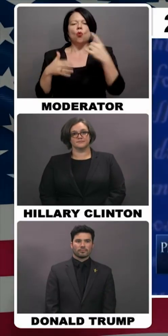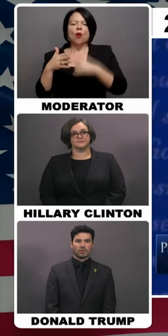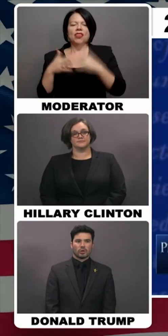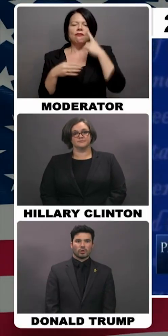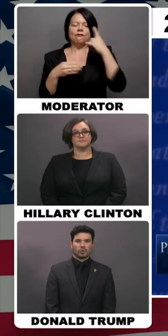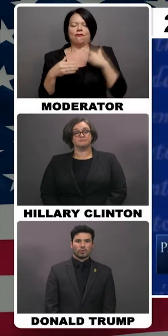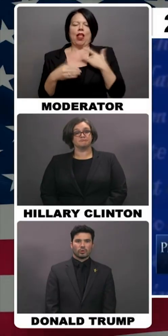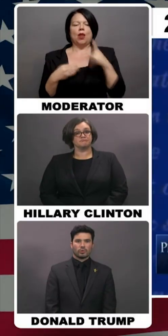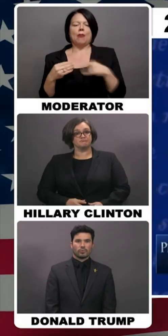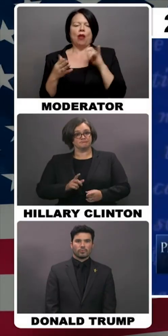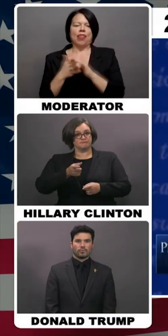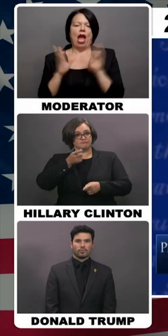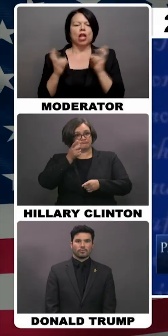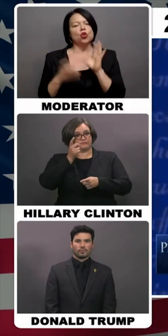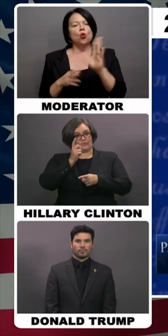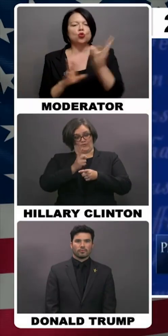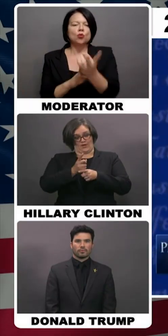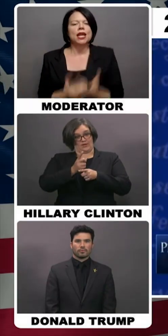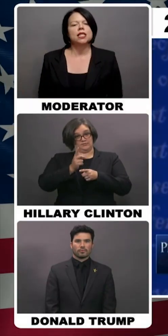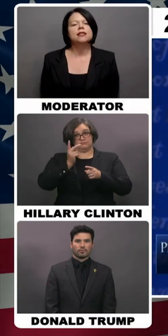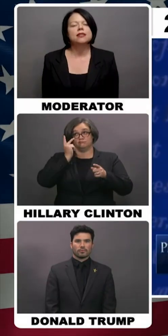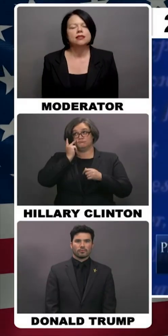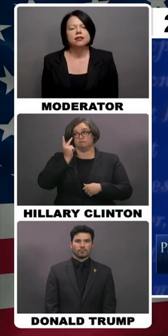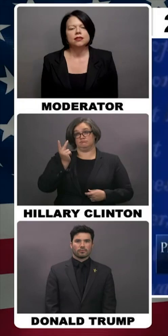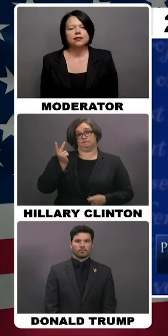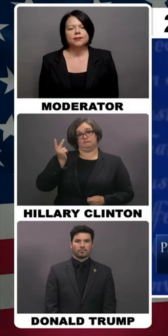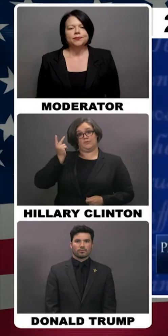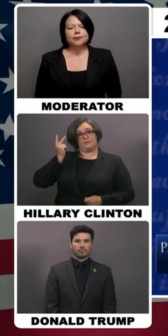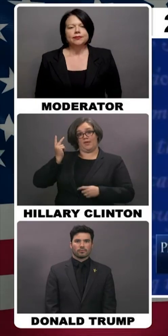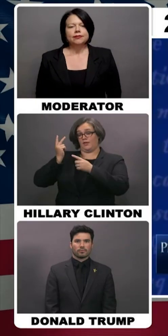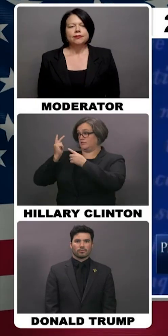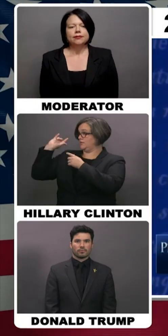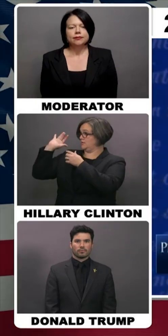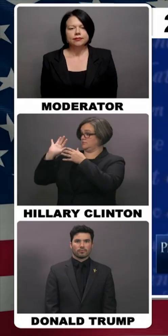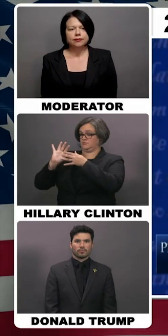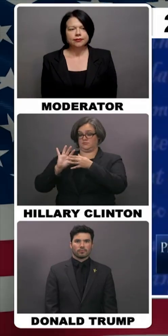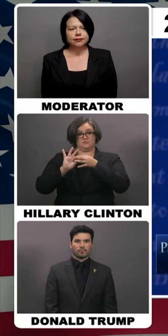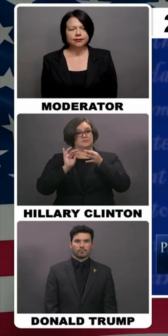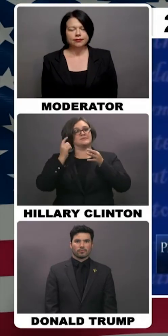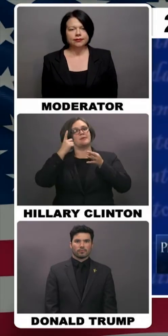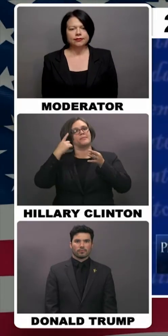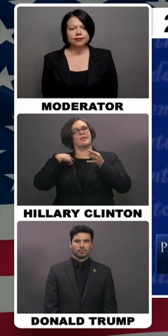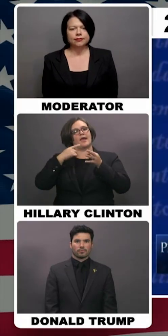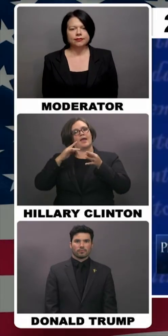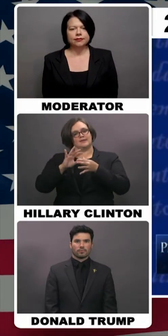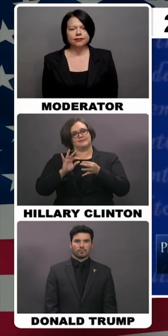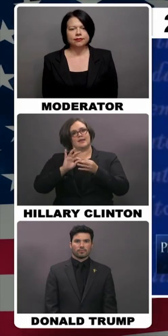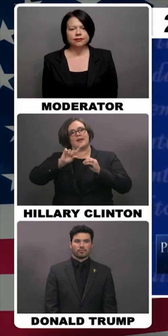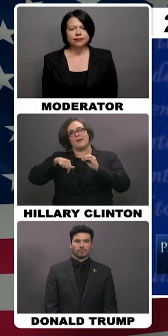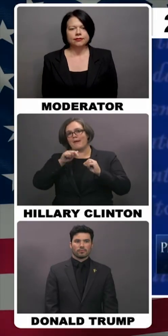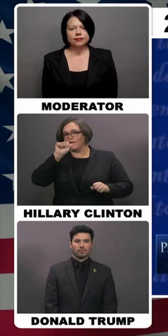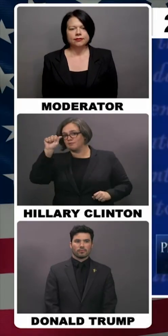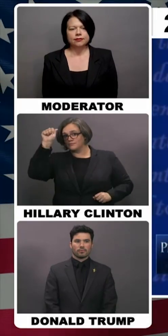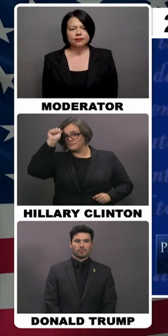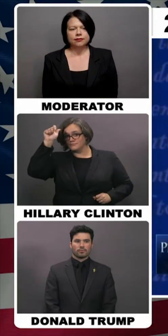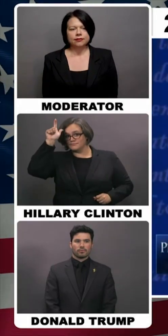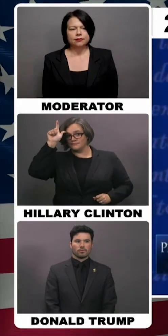As as I recall, that was, uh, something I said about Abraham Lincoln, uh,